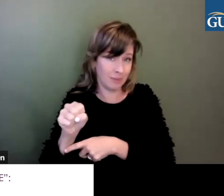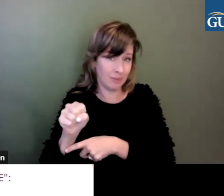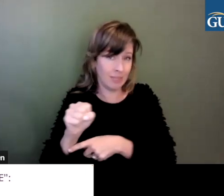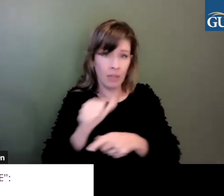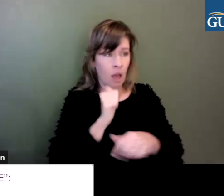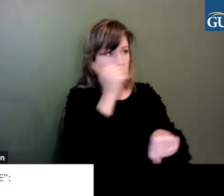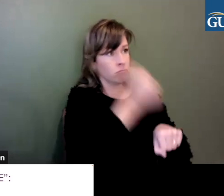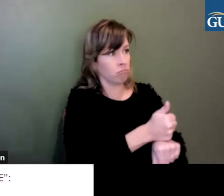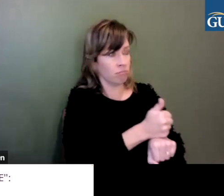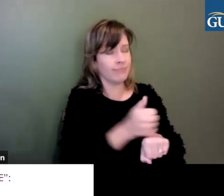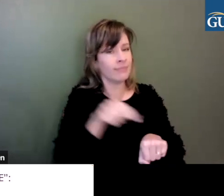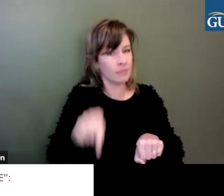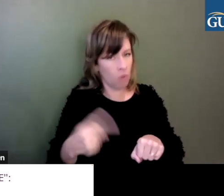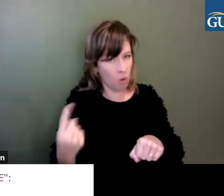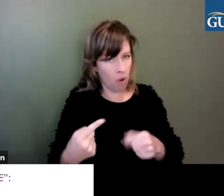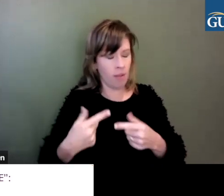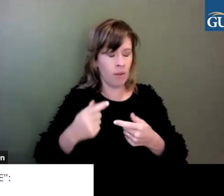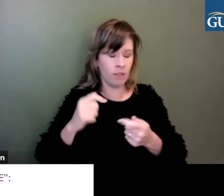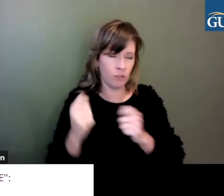remade over and over again. So the question is how do we